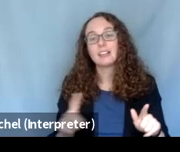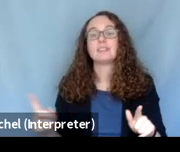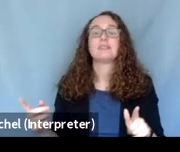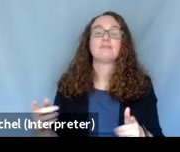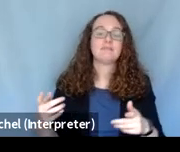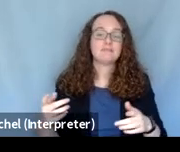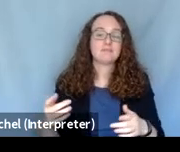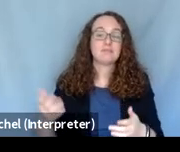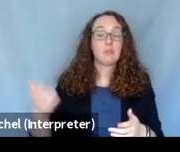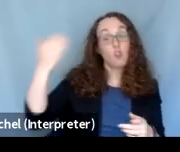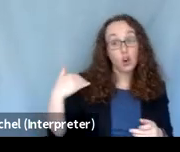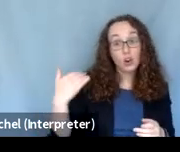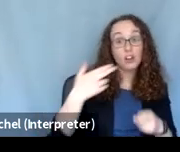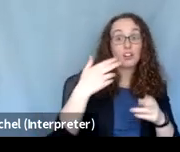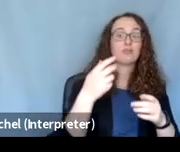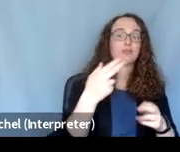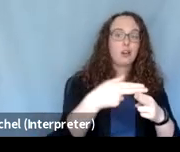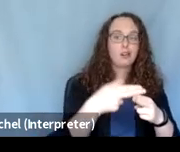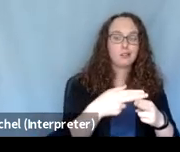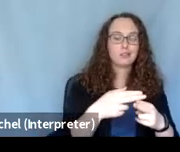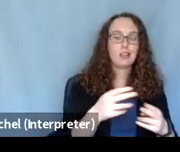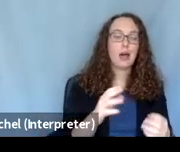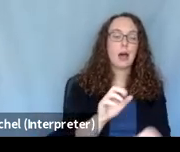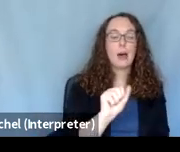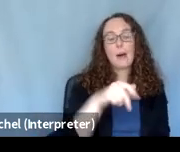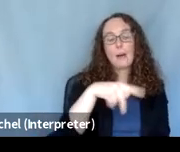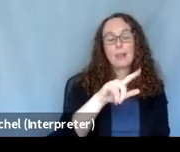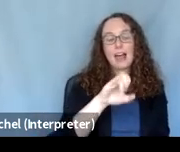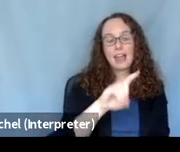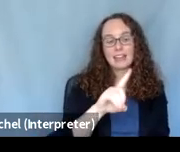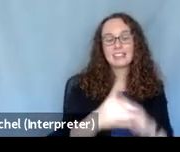the Applied Technology division falls under, yes.